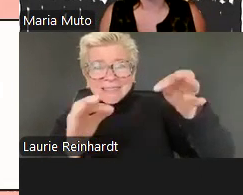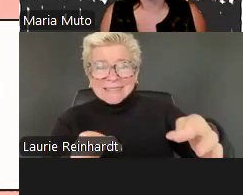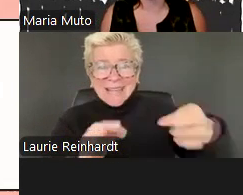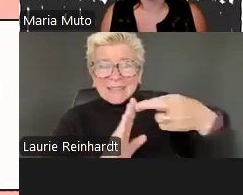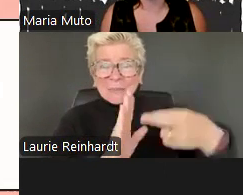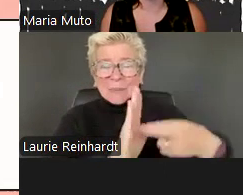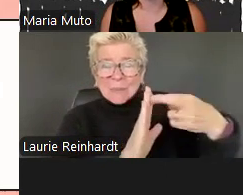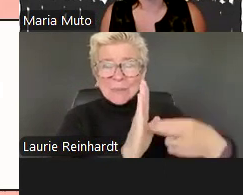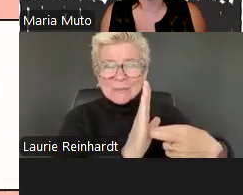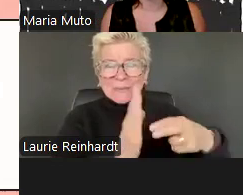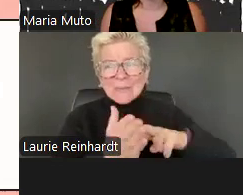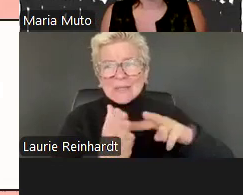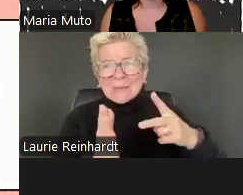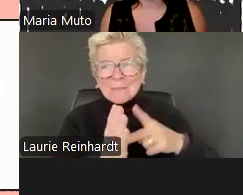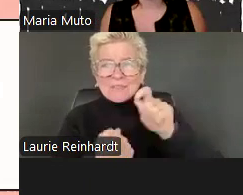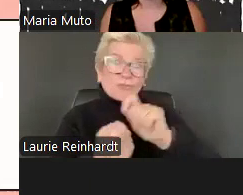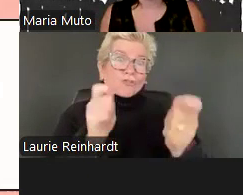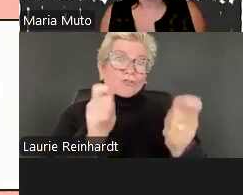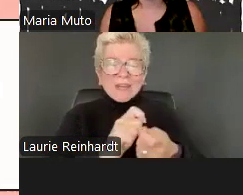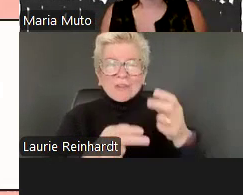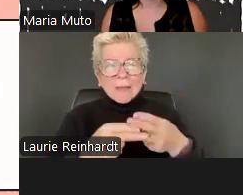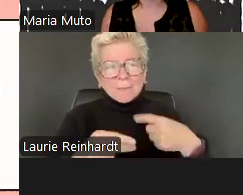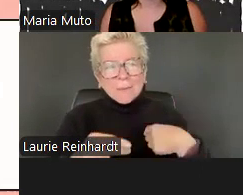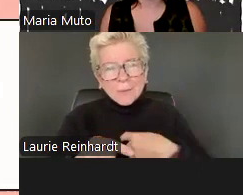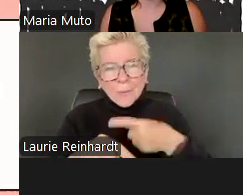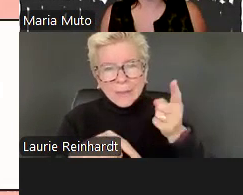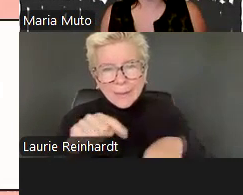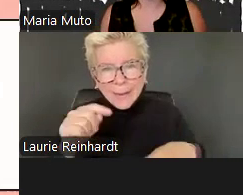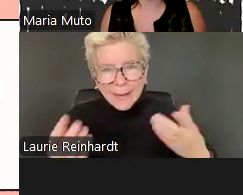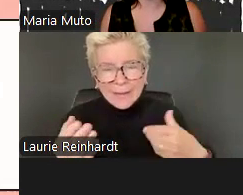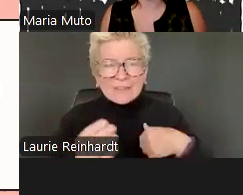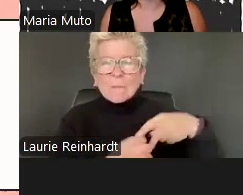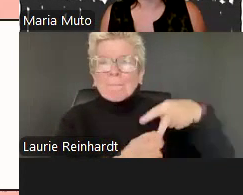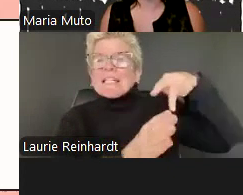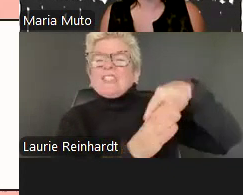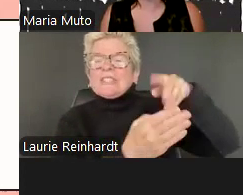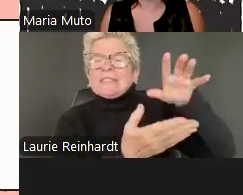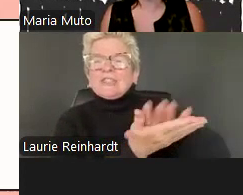switch very easily, so here is my quick cheat sheet for you. I love having cheat